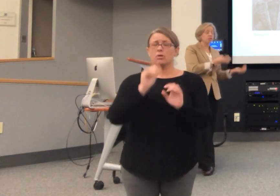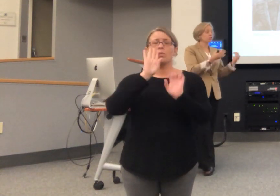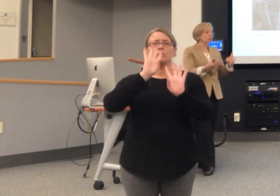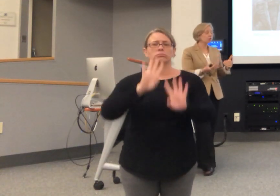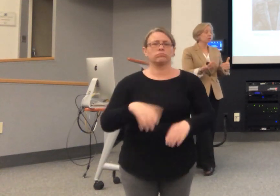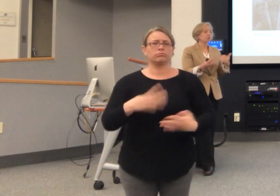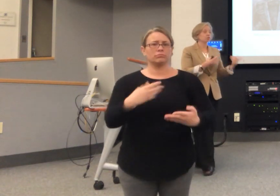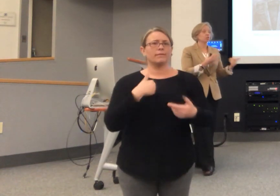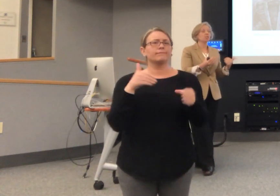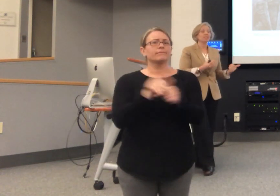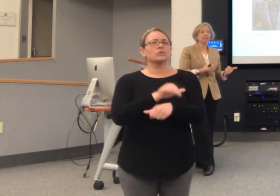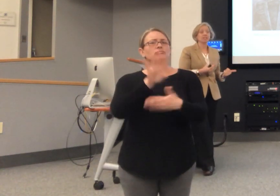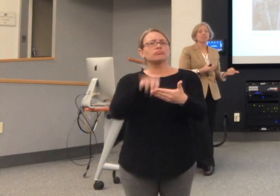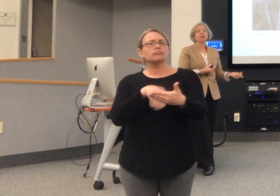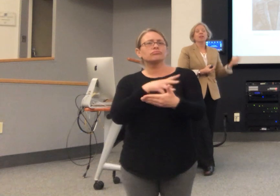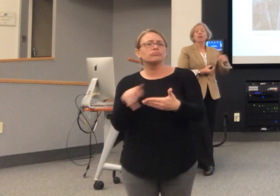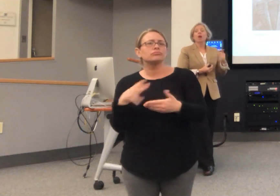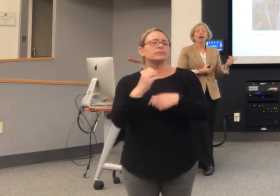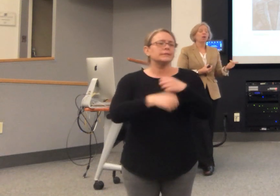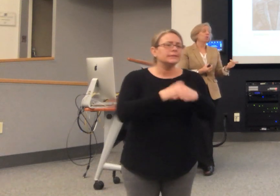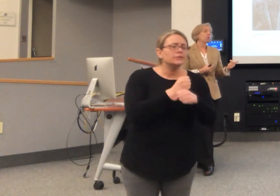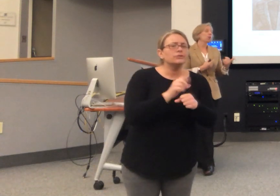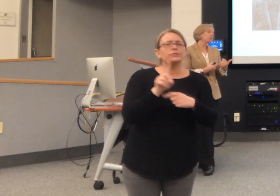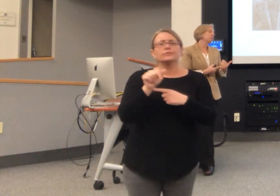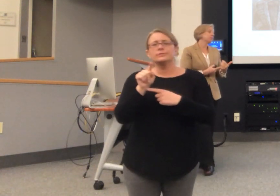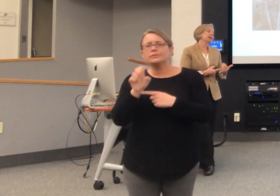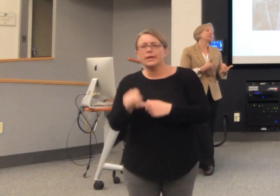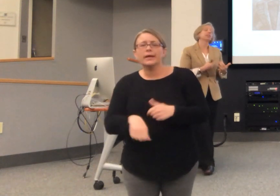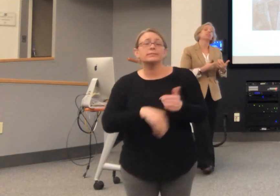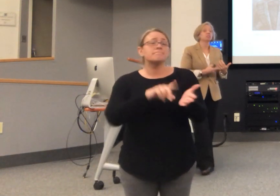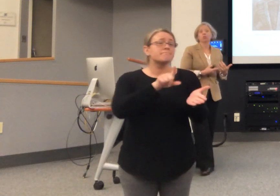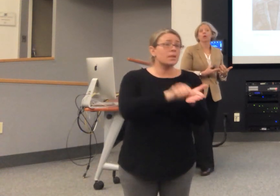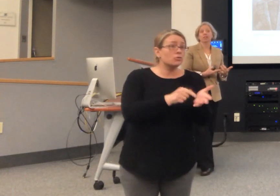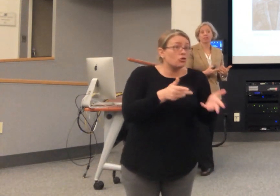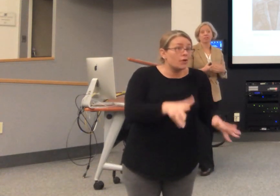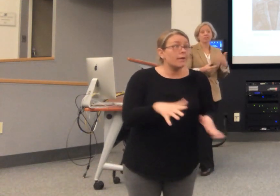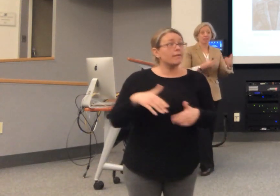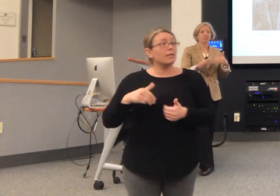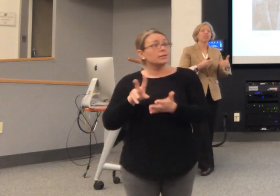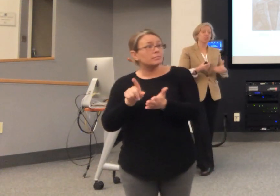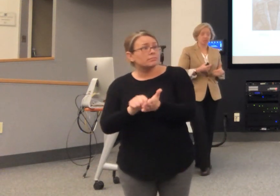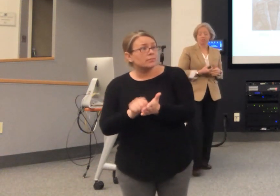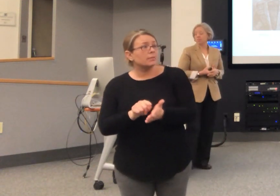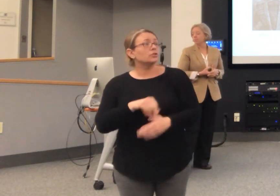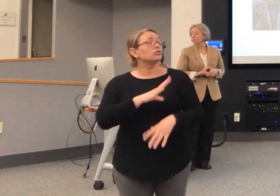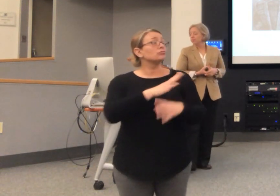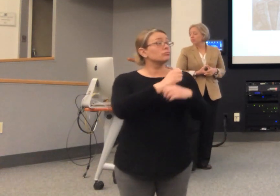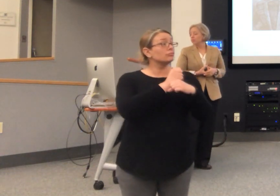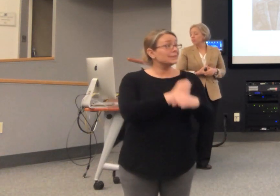registered or unregistered, the dates, whether it's protected and until when, 'cause that changes.